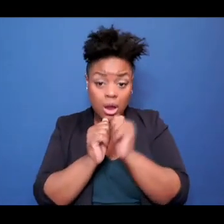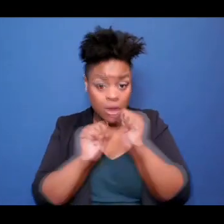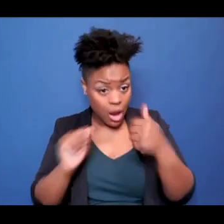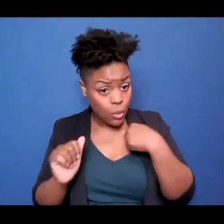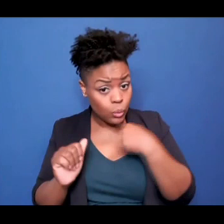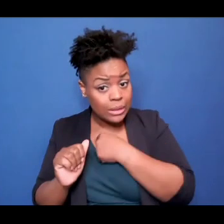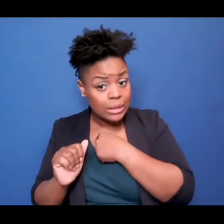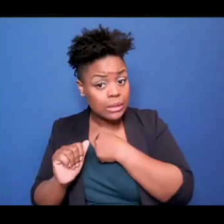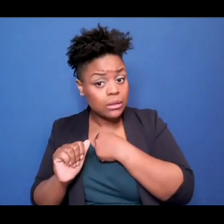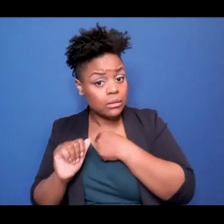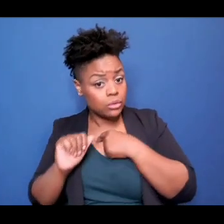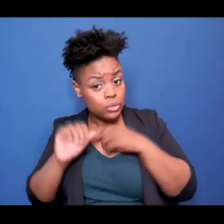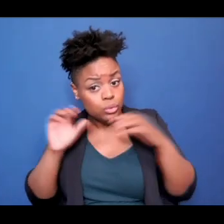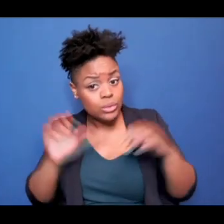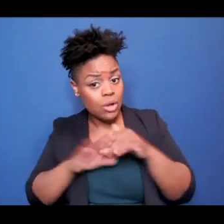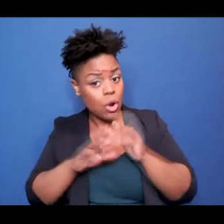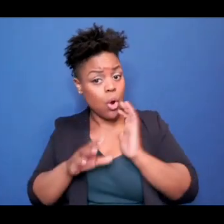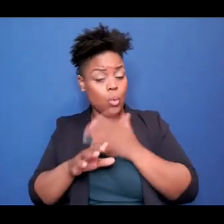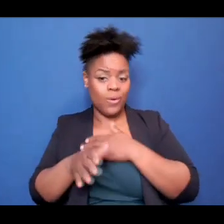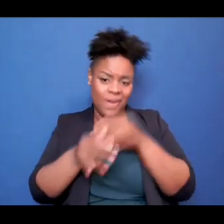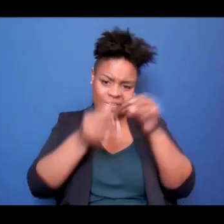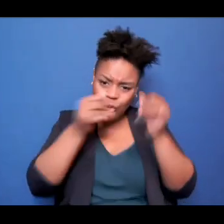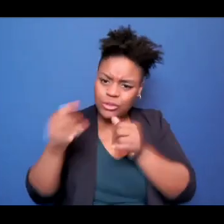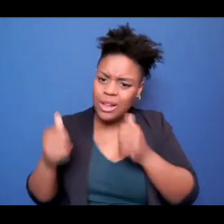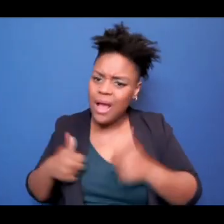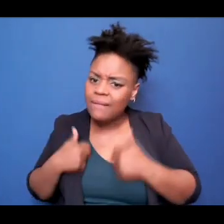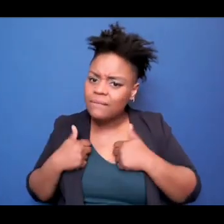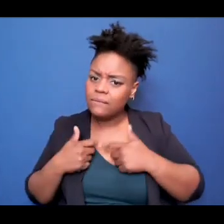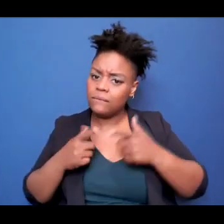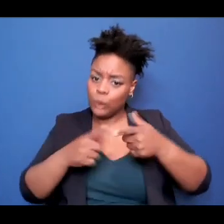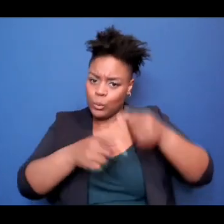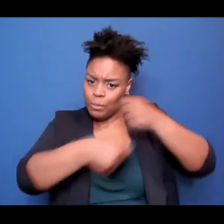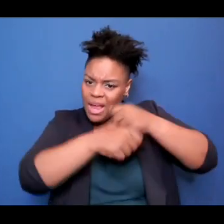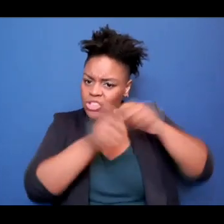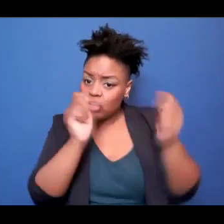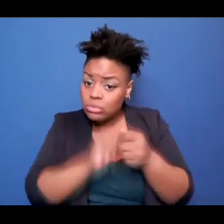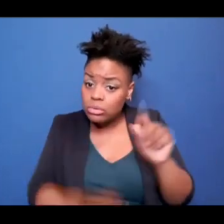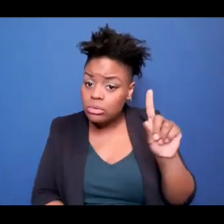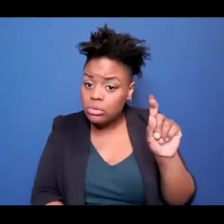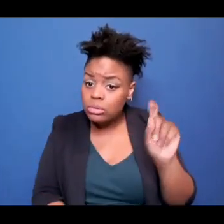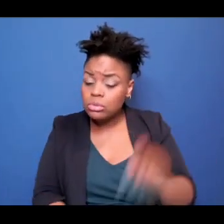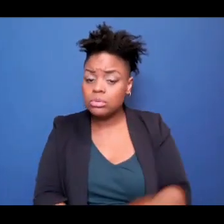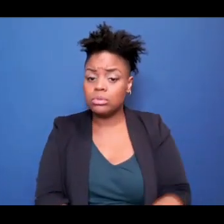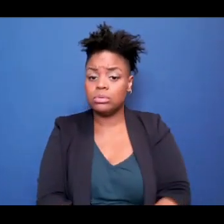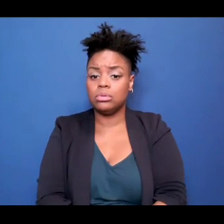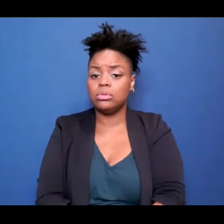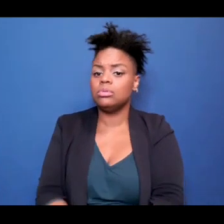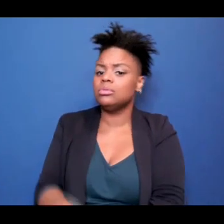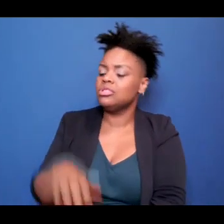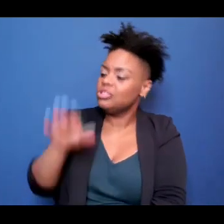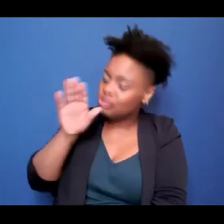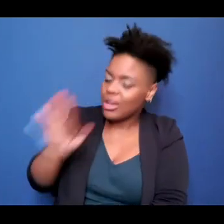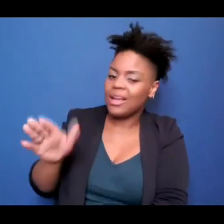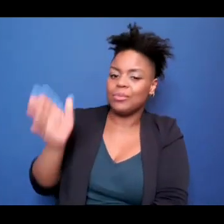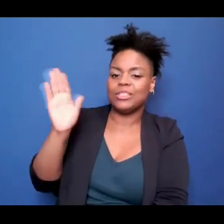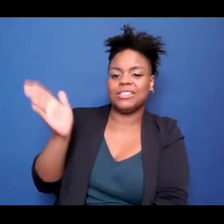WHAT CAN INDIVIDUALS DO IN THEIR OWN LIVES TO MAKE CHANGE? GREAT PRESENTATION. THANK YOU.